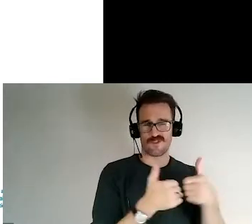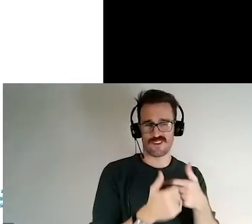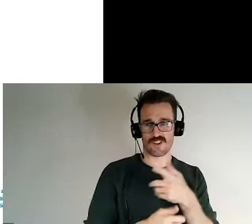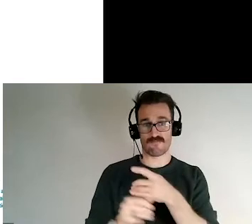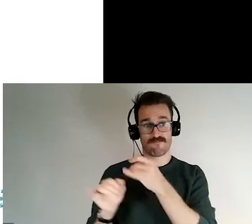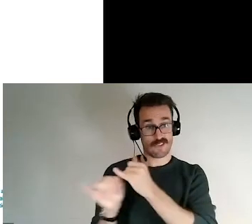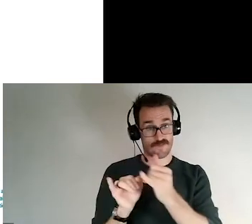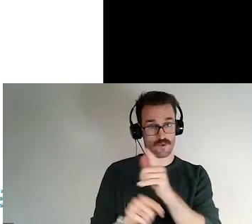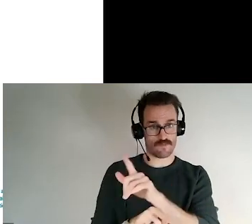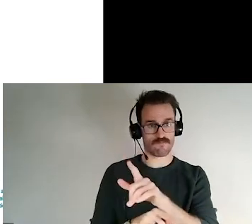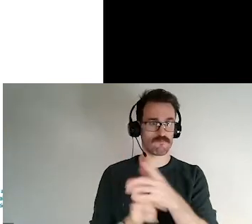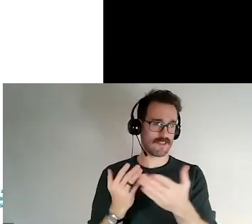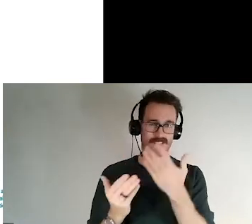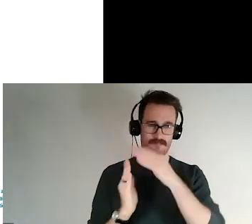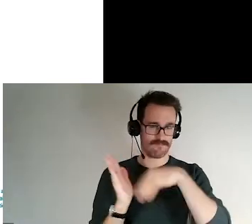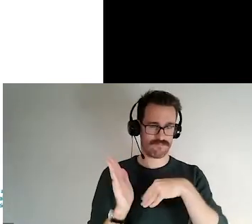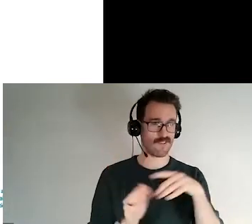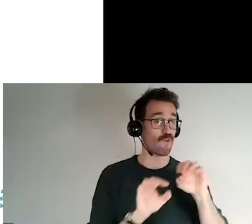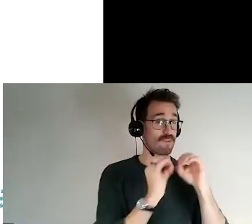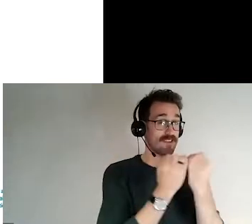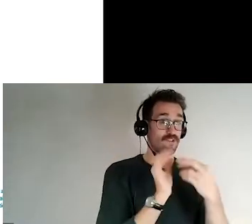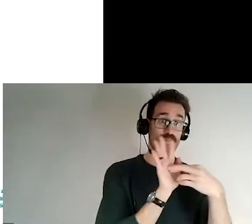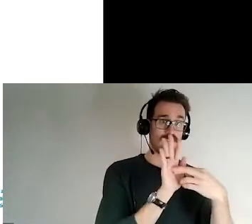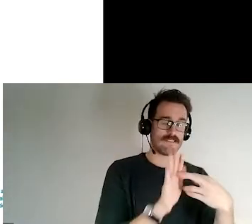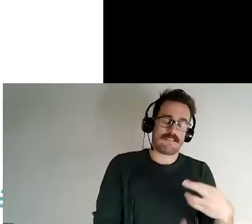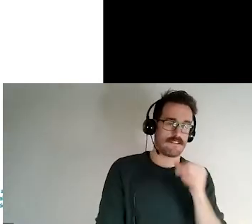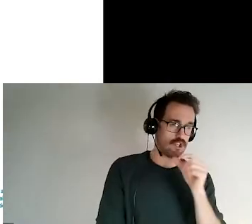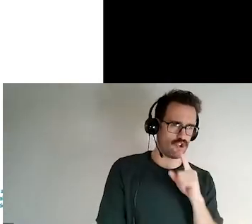said it was hard for them to know whether a worker was having difficulties because of their condition